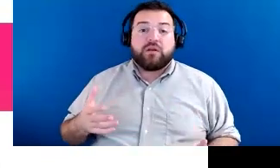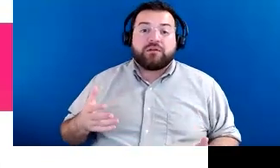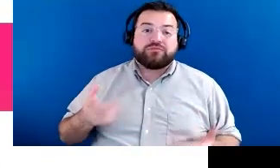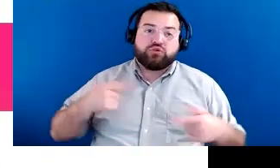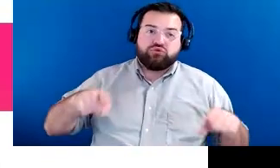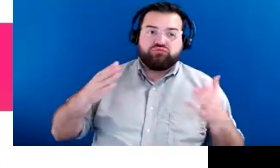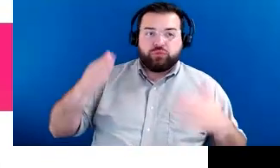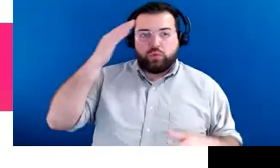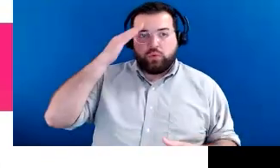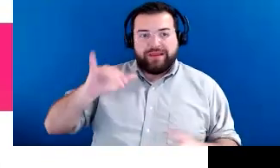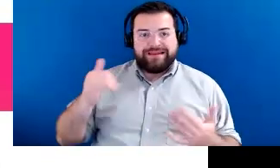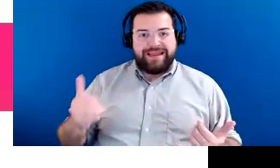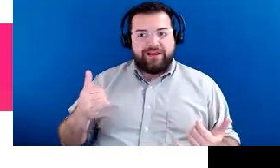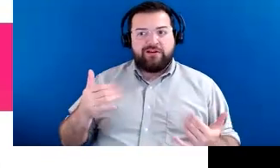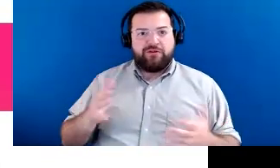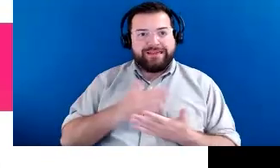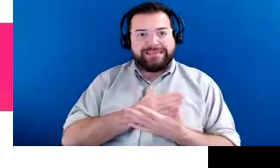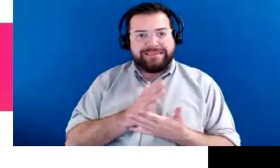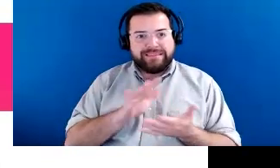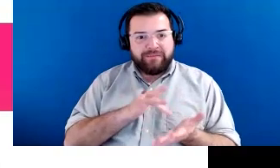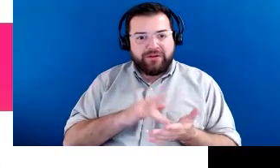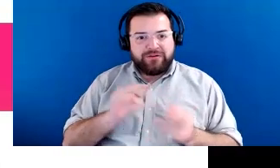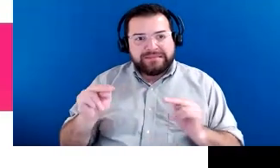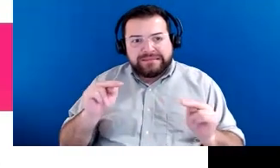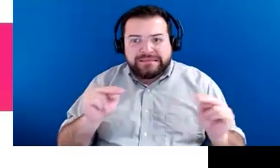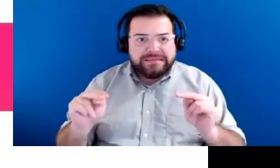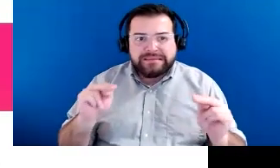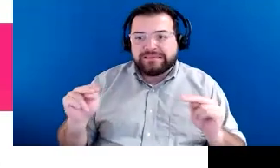that we're in the middle of negotiations right now, so things could be changing.